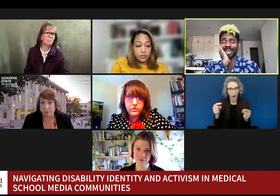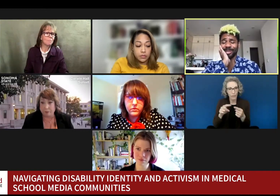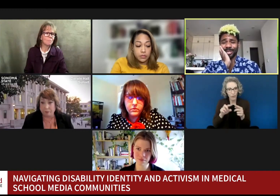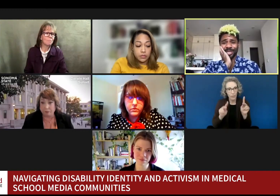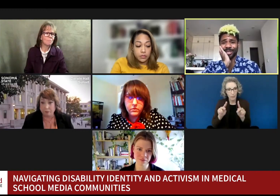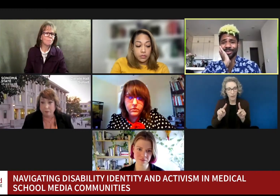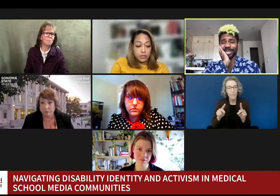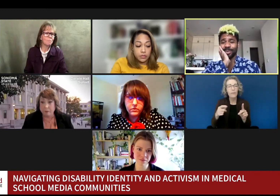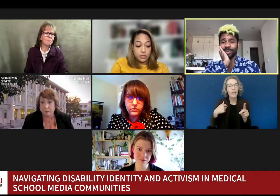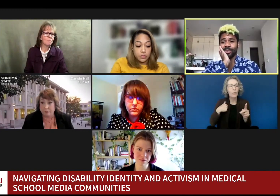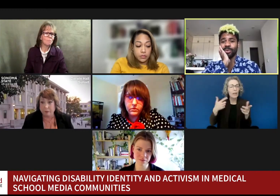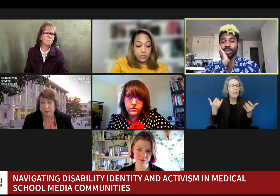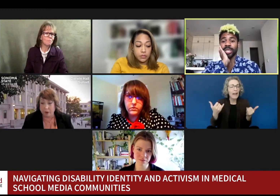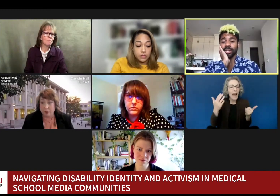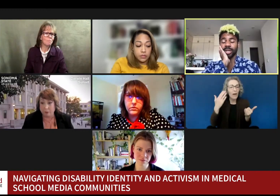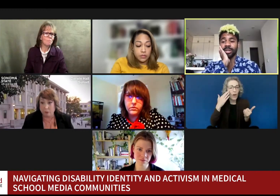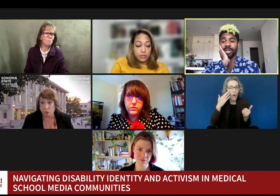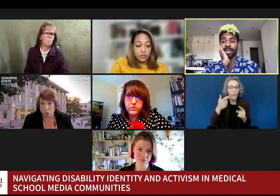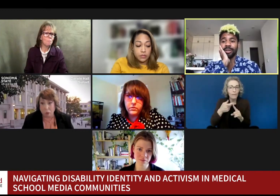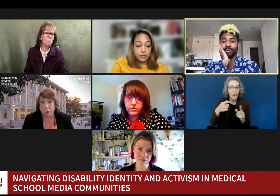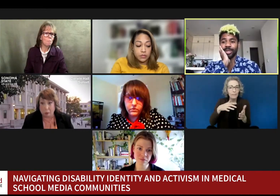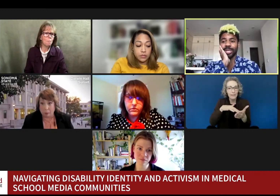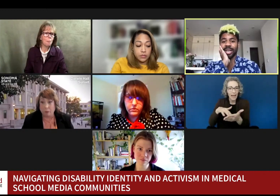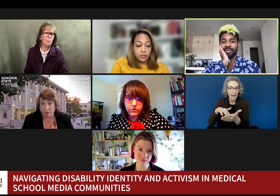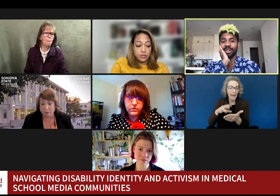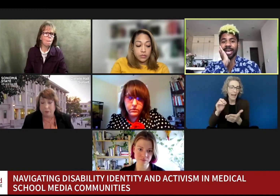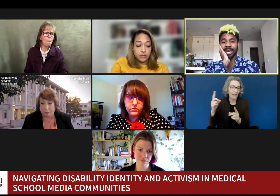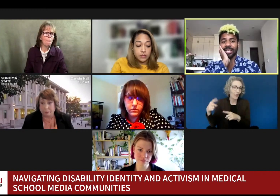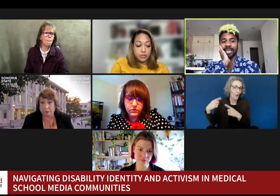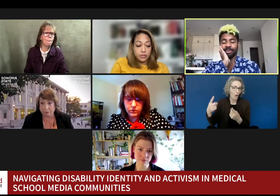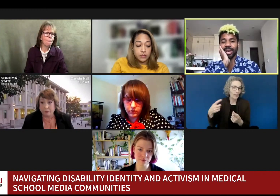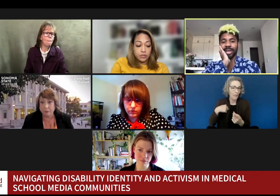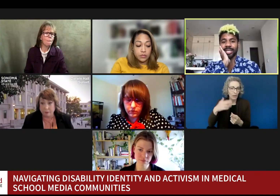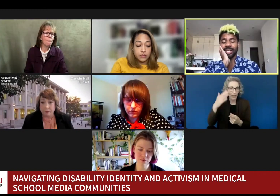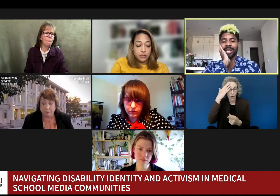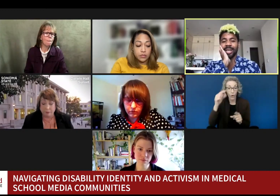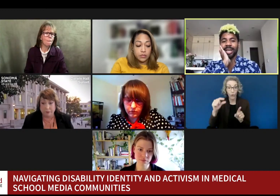especially as minoritized people, words can hurt, words can have a lasting impact.